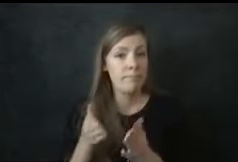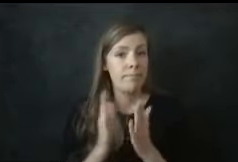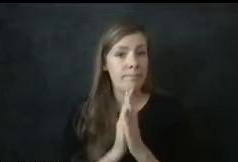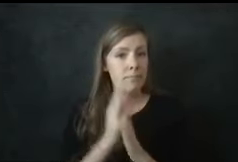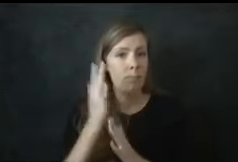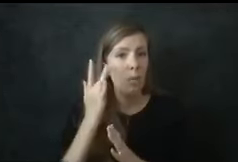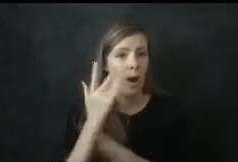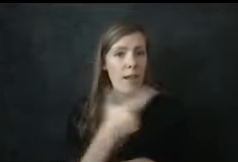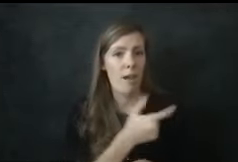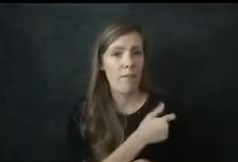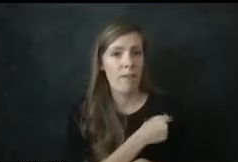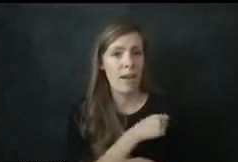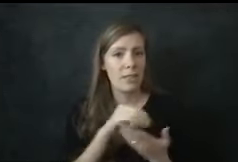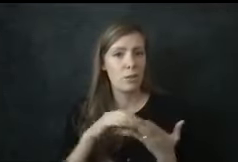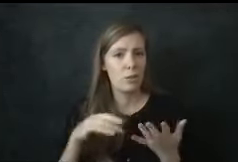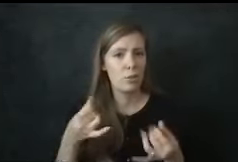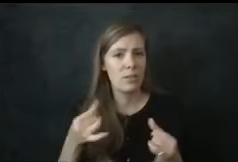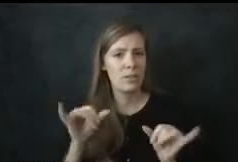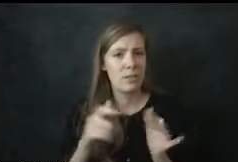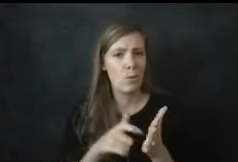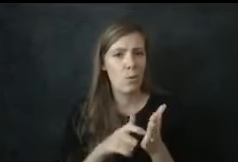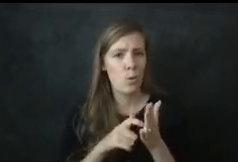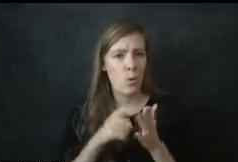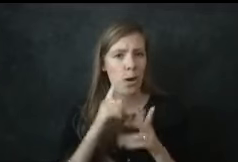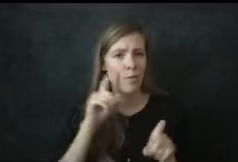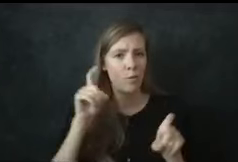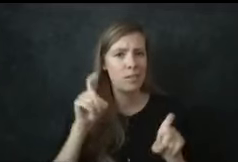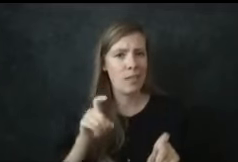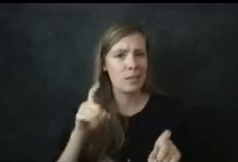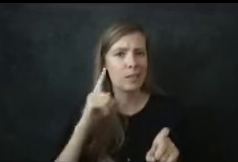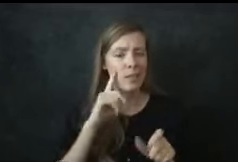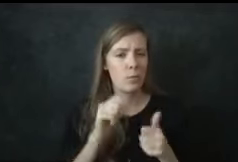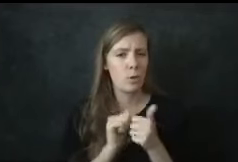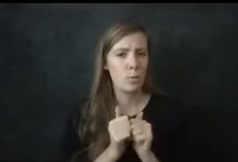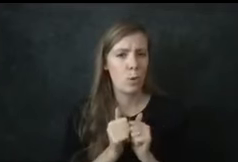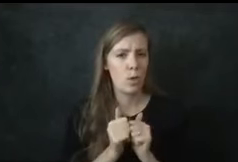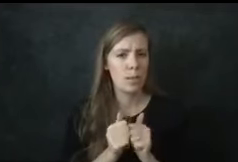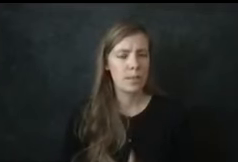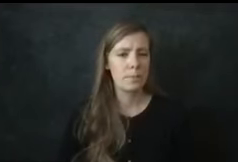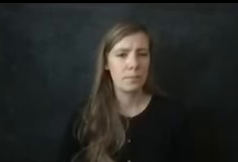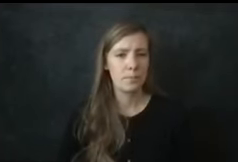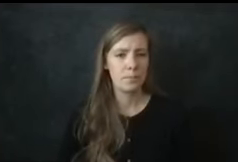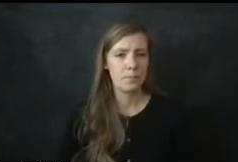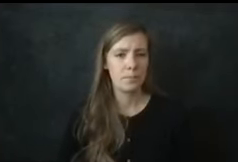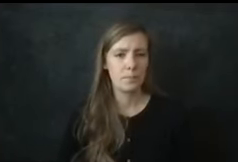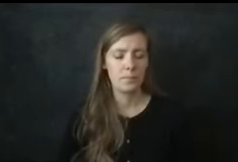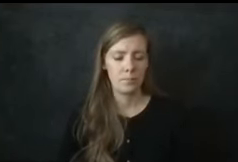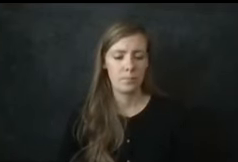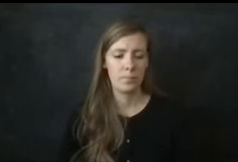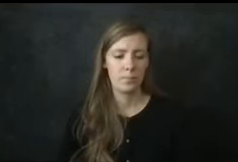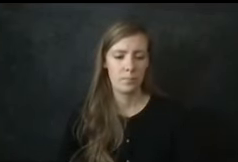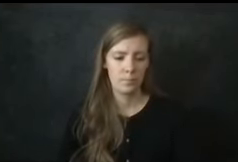students still required to get tested for sports? Yeah, that's a really great question.